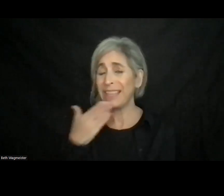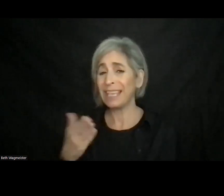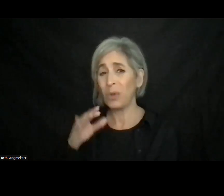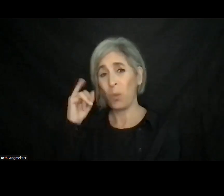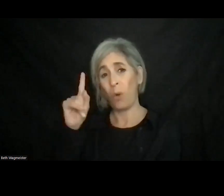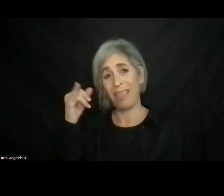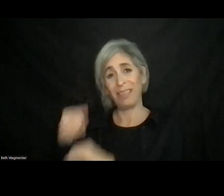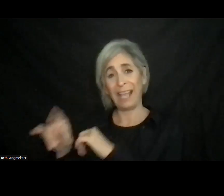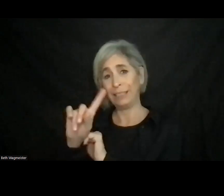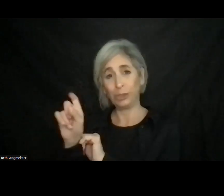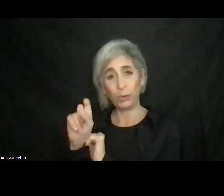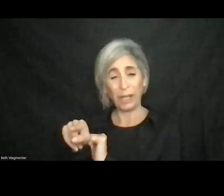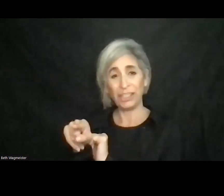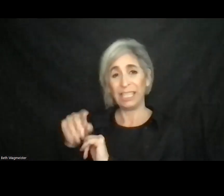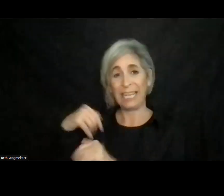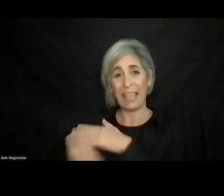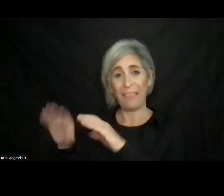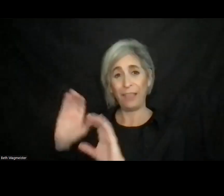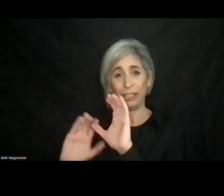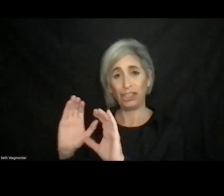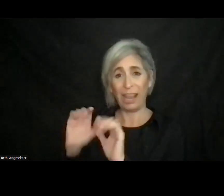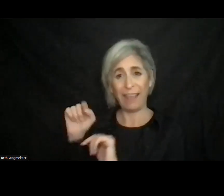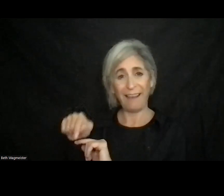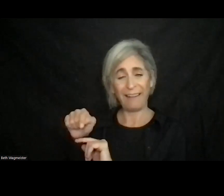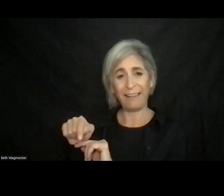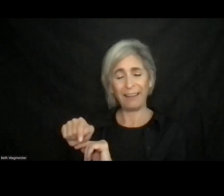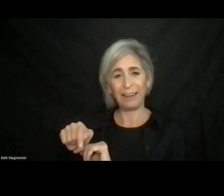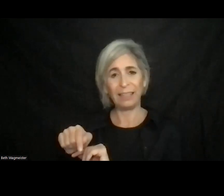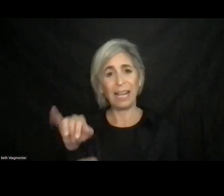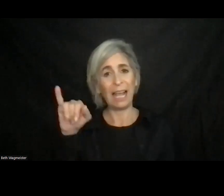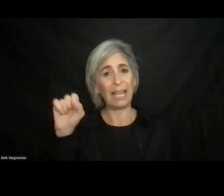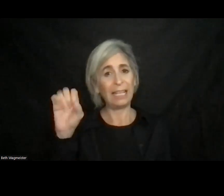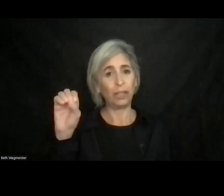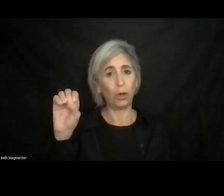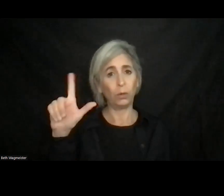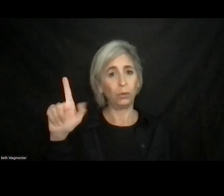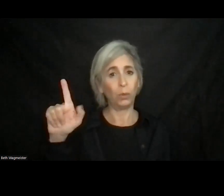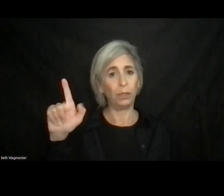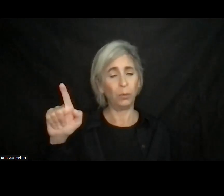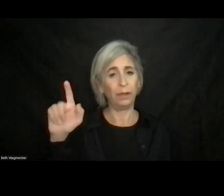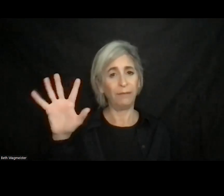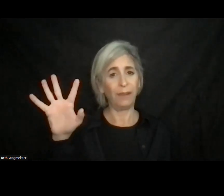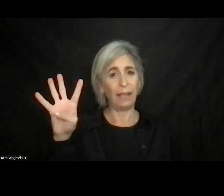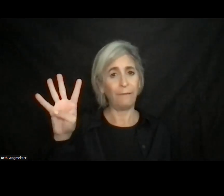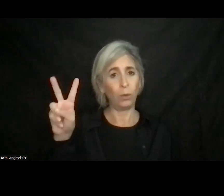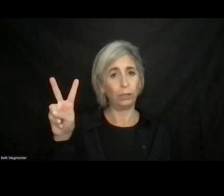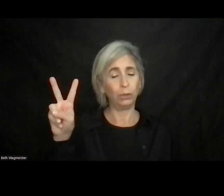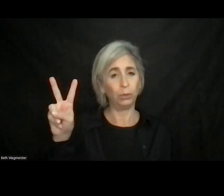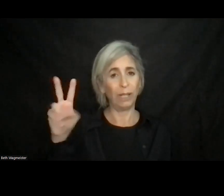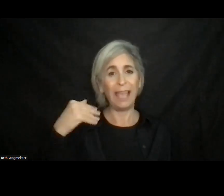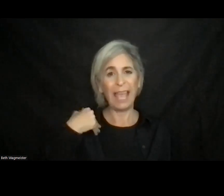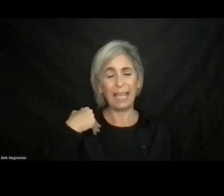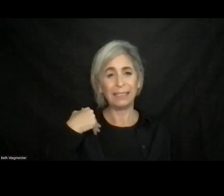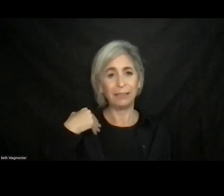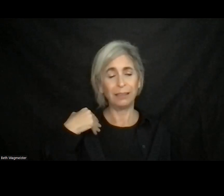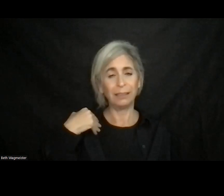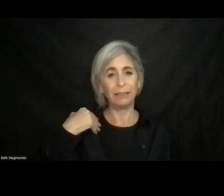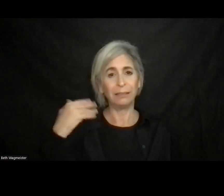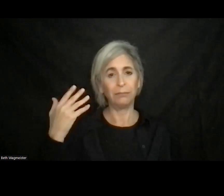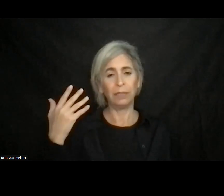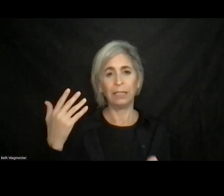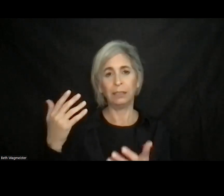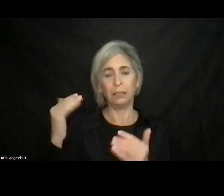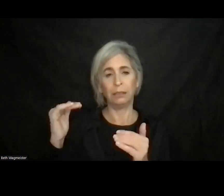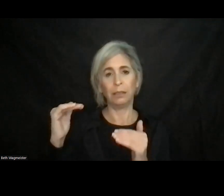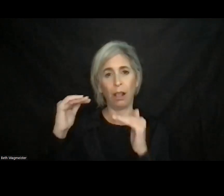question in chat. ISO 21542 has incorporated lowered standards for retrofitting.